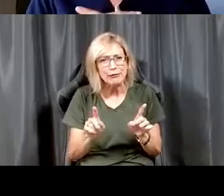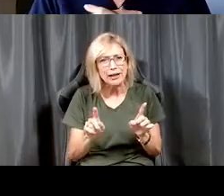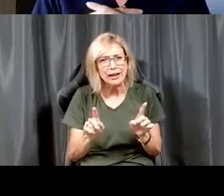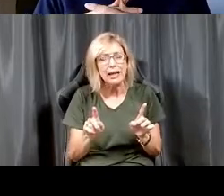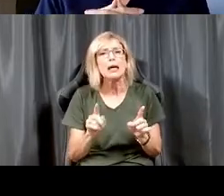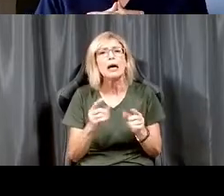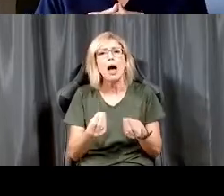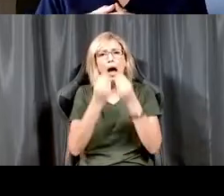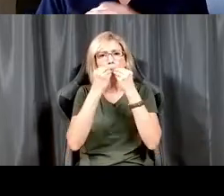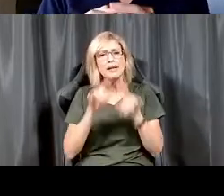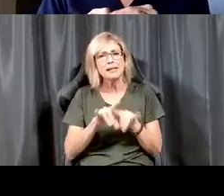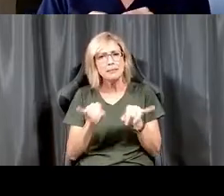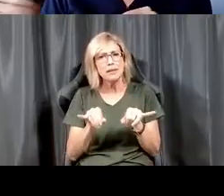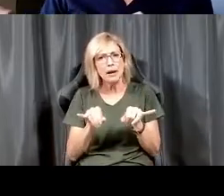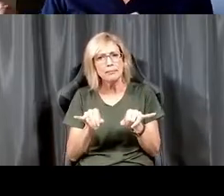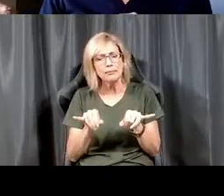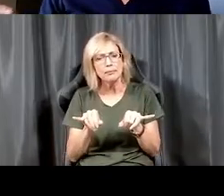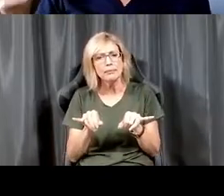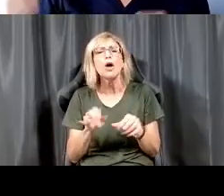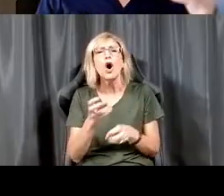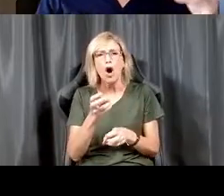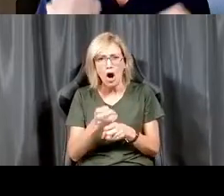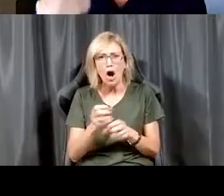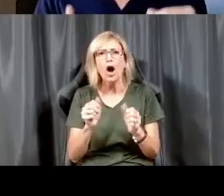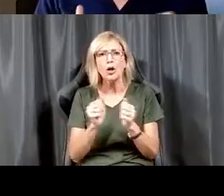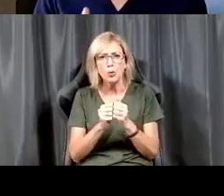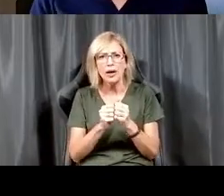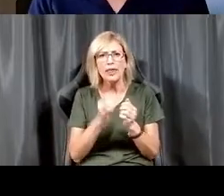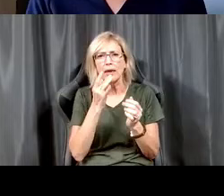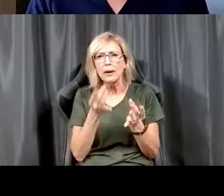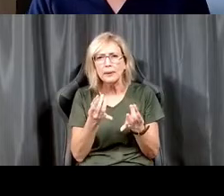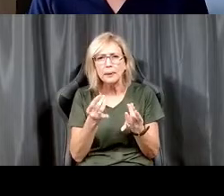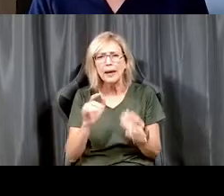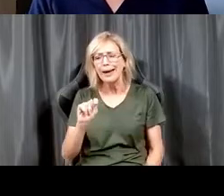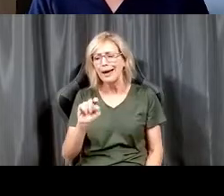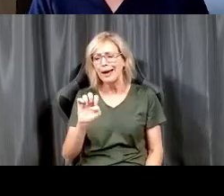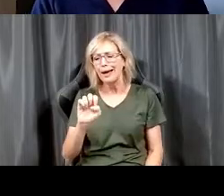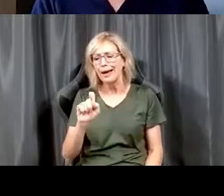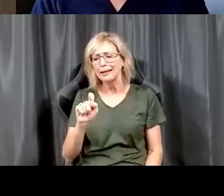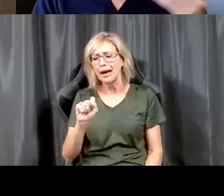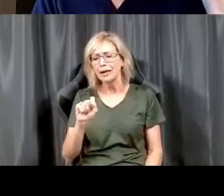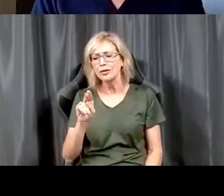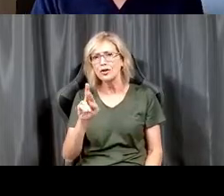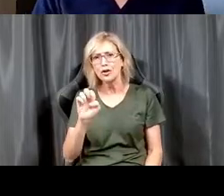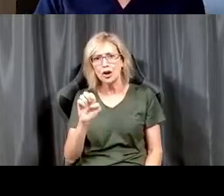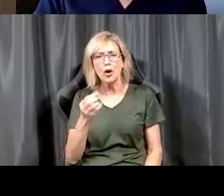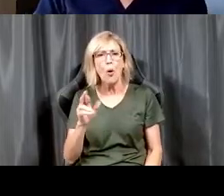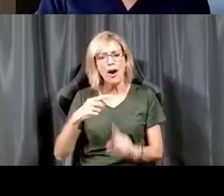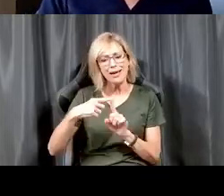They can have difficulty with those food textures and even varying temperatures. Maybe they don' t like their food very hot.